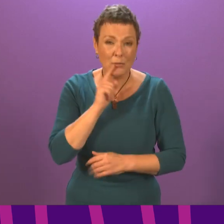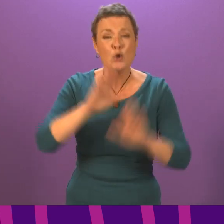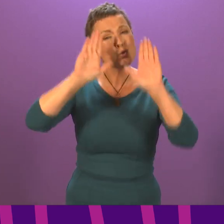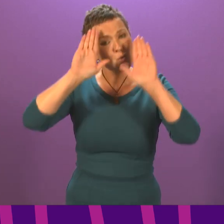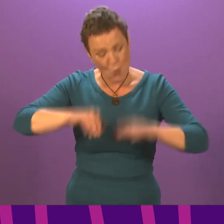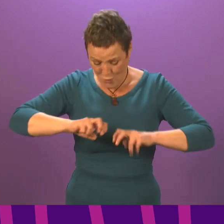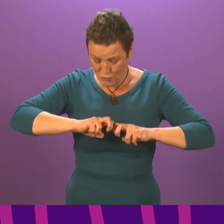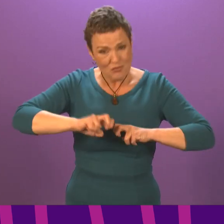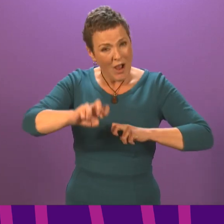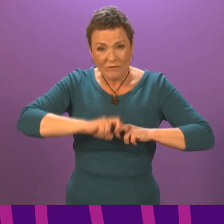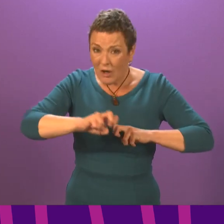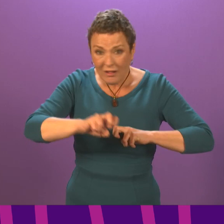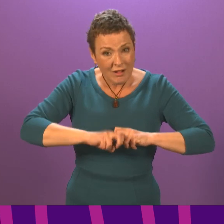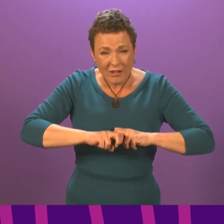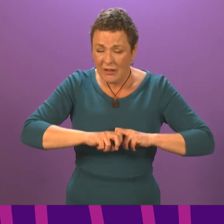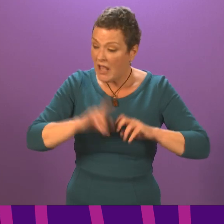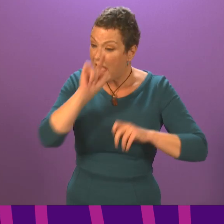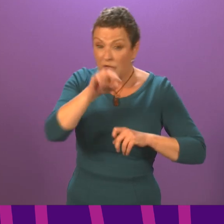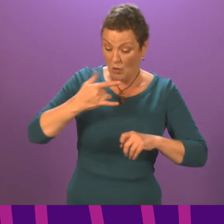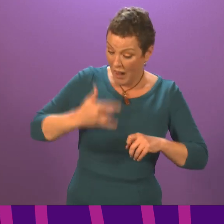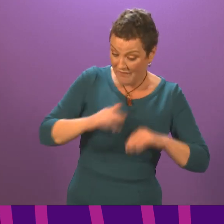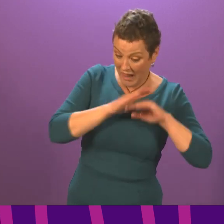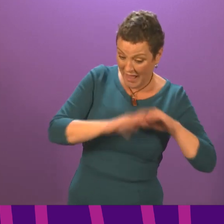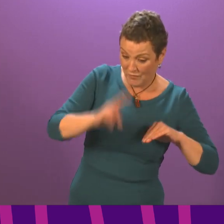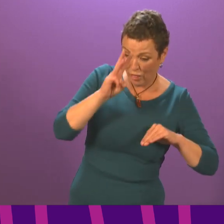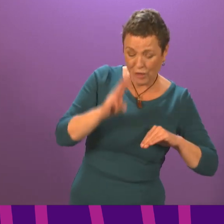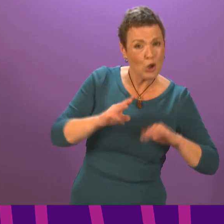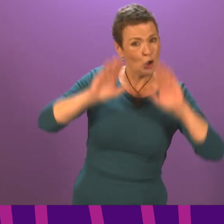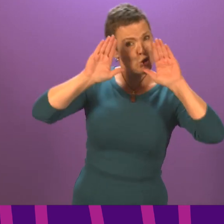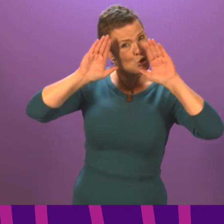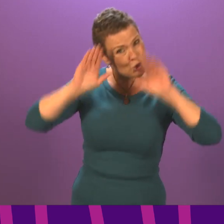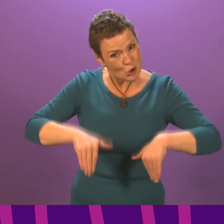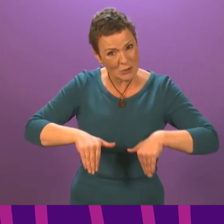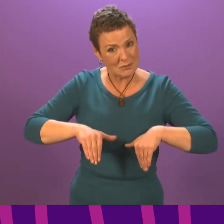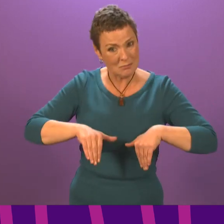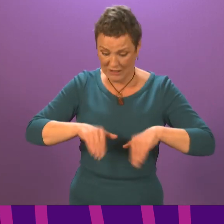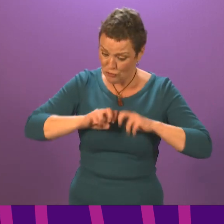is for essential reasons and, if their local authority is in level 3, not to travel outside